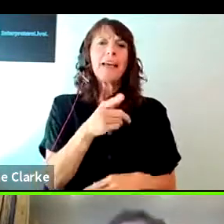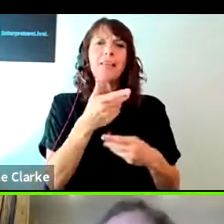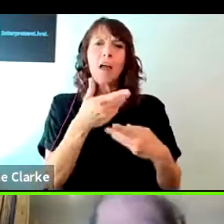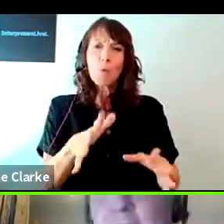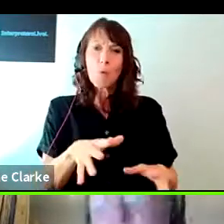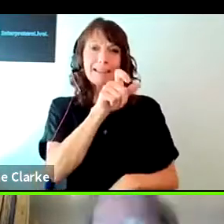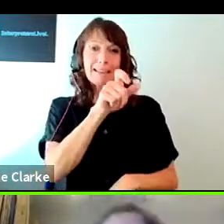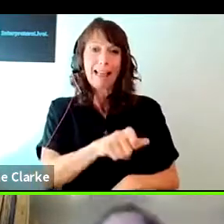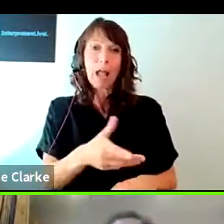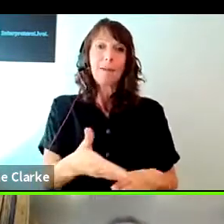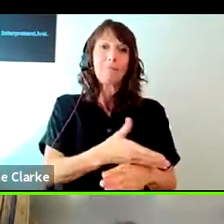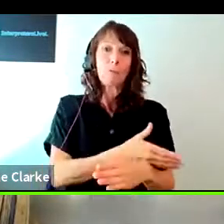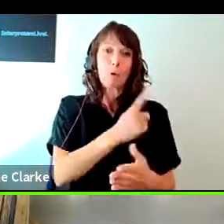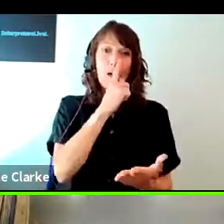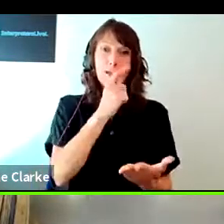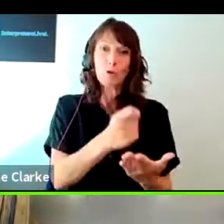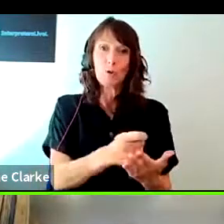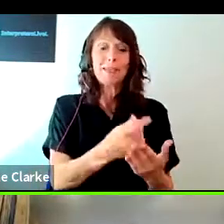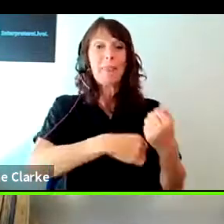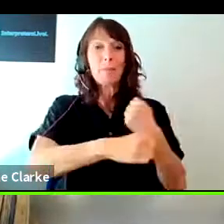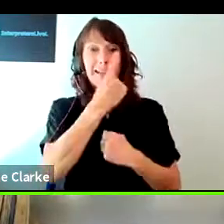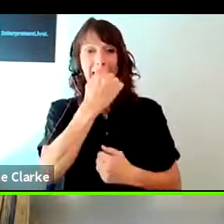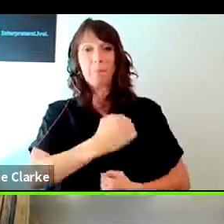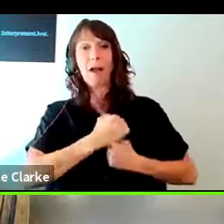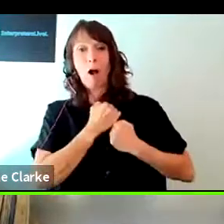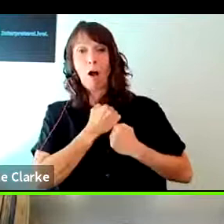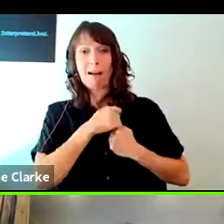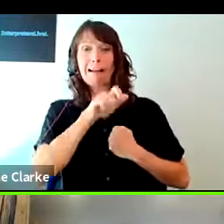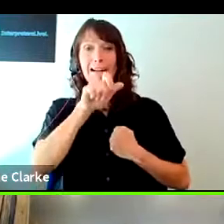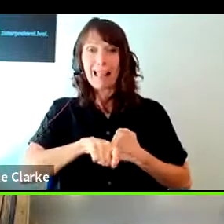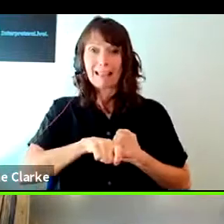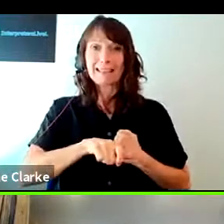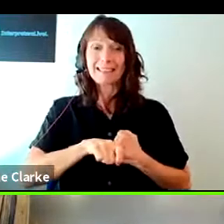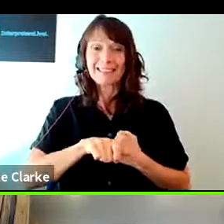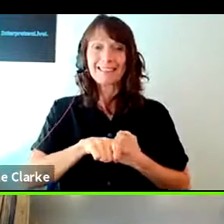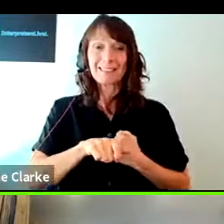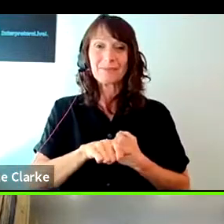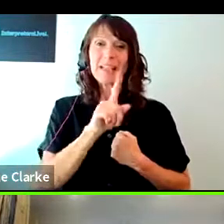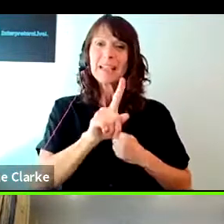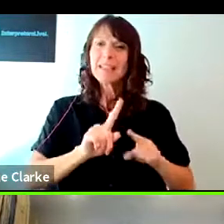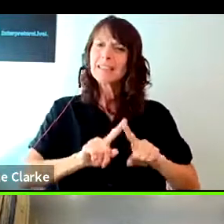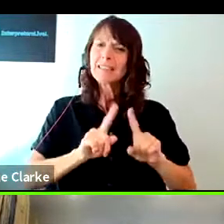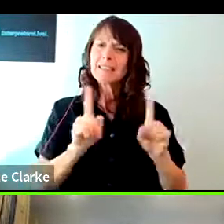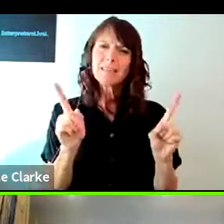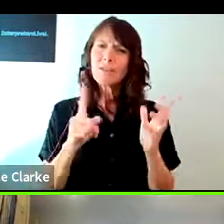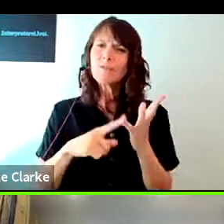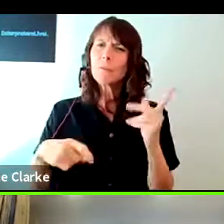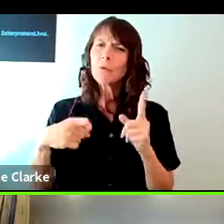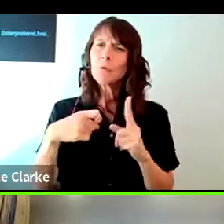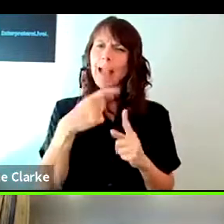that. But it's very different in the UK and most of the rest of the world, actually,